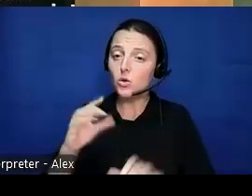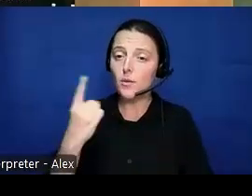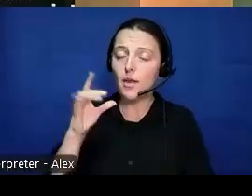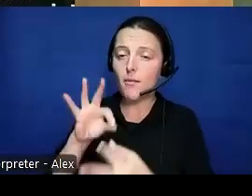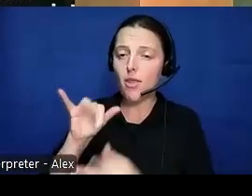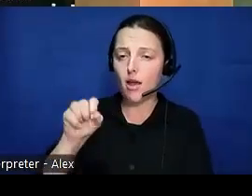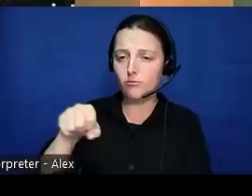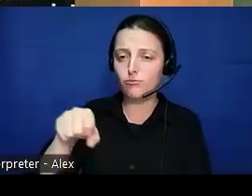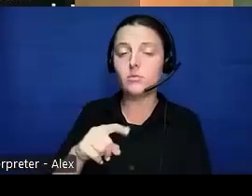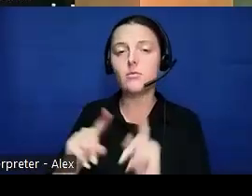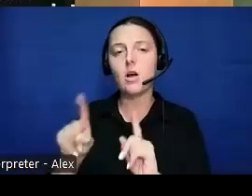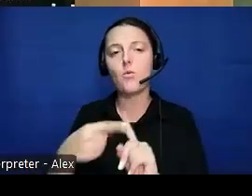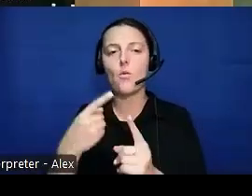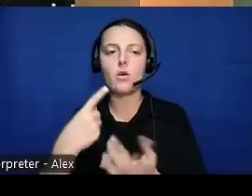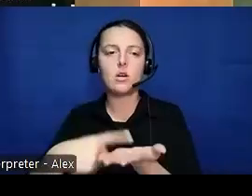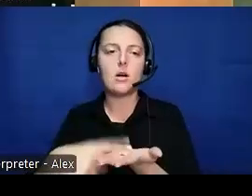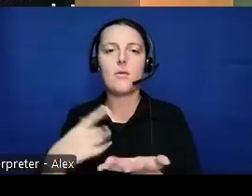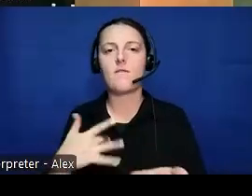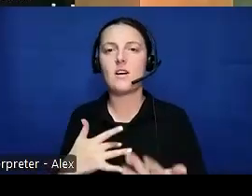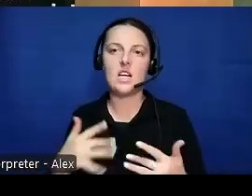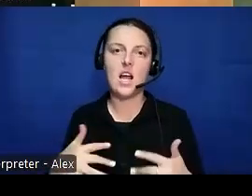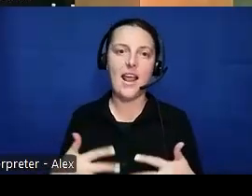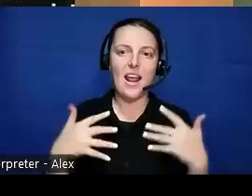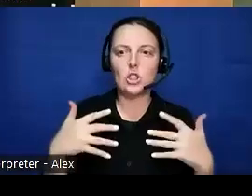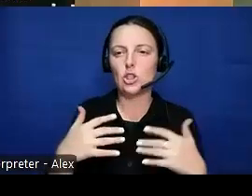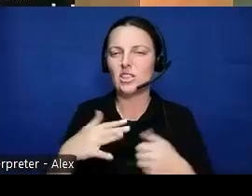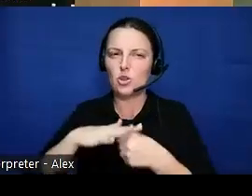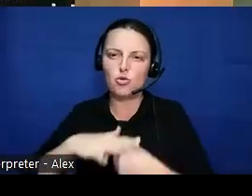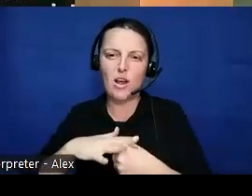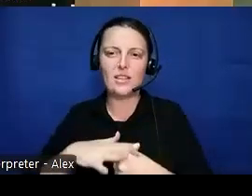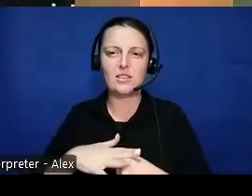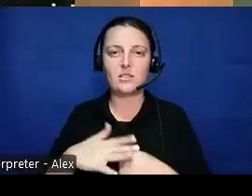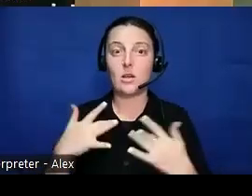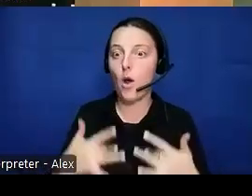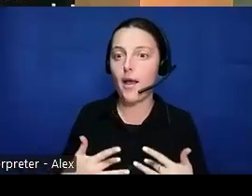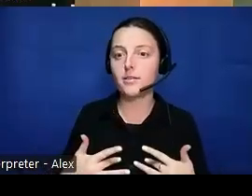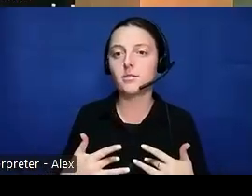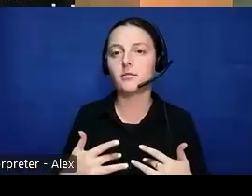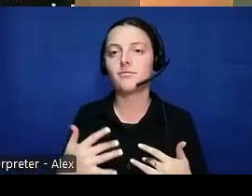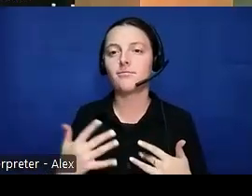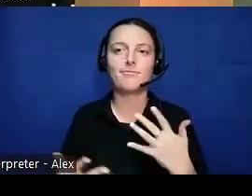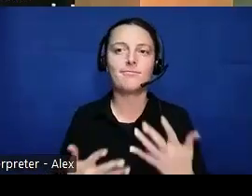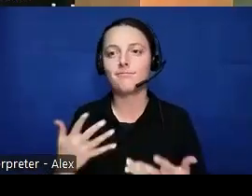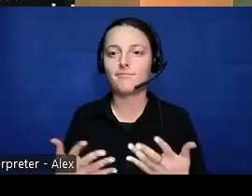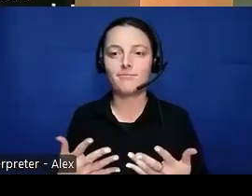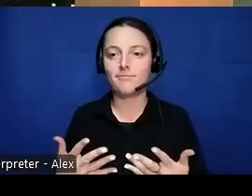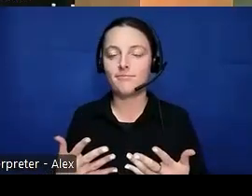anxious, distressed or or depressed, you know, the pretext is always death or end of life. There